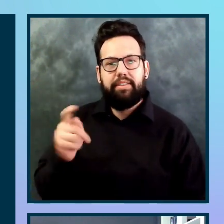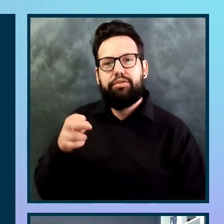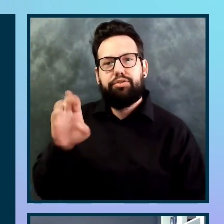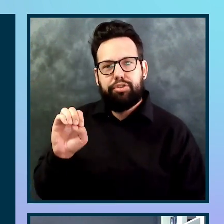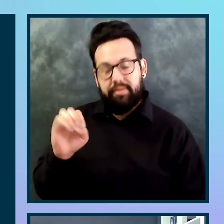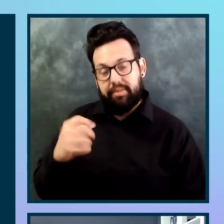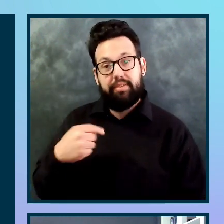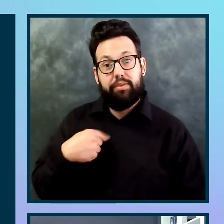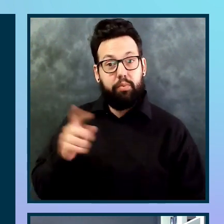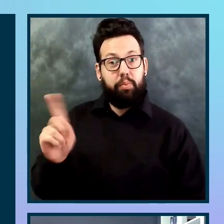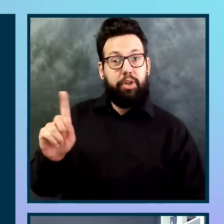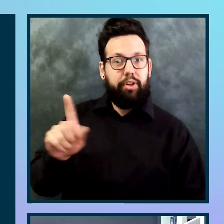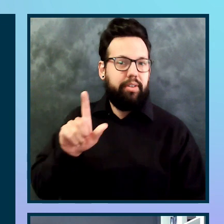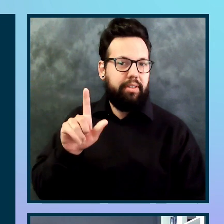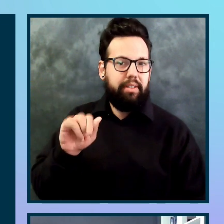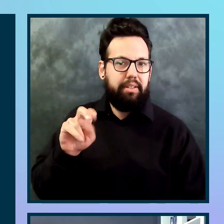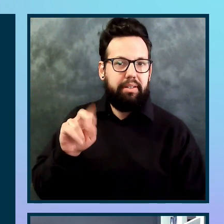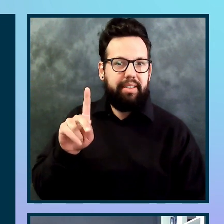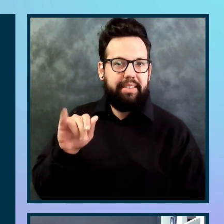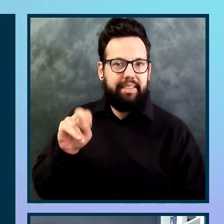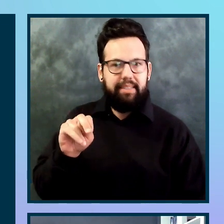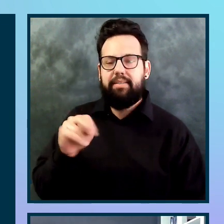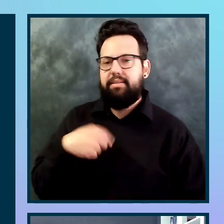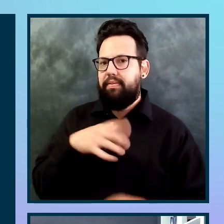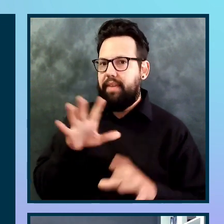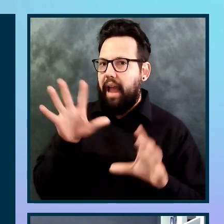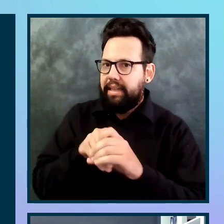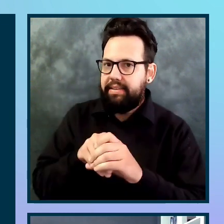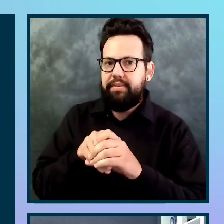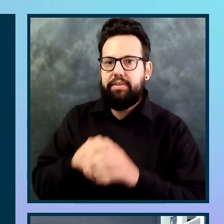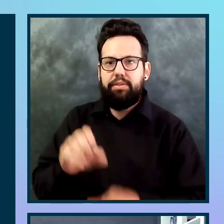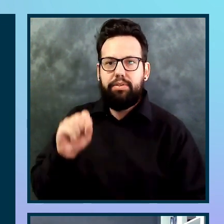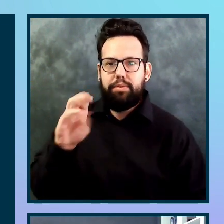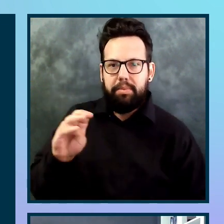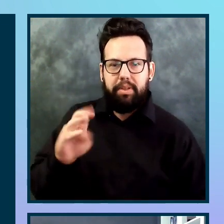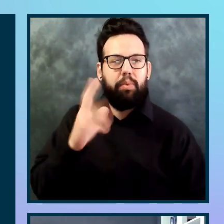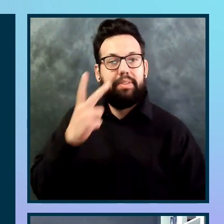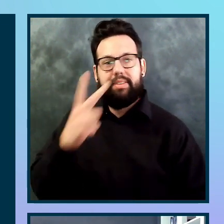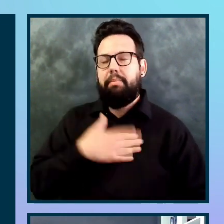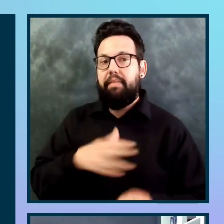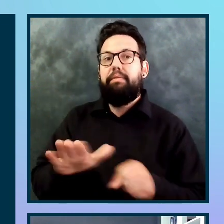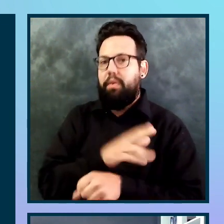I'm most active in social media, it will be my entire name, Hector Osborne Rodriguez.